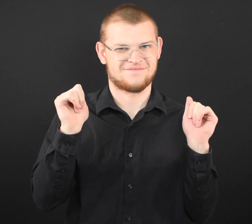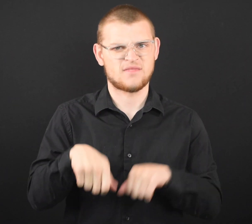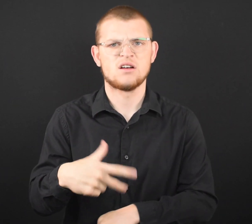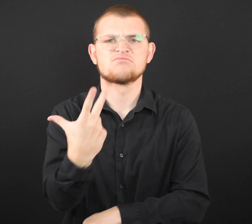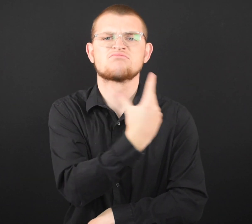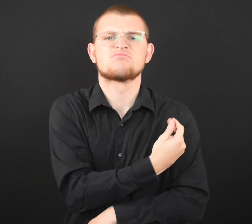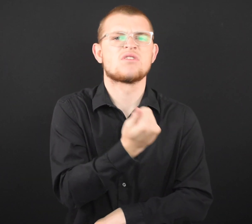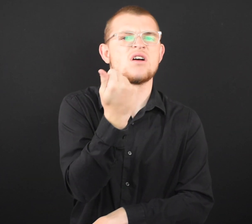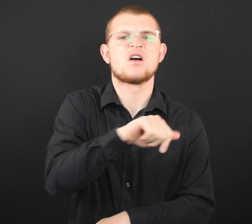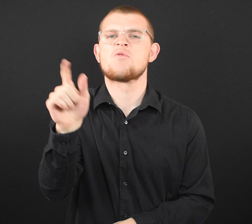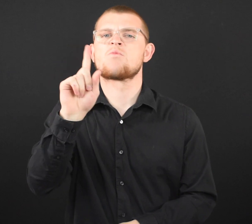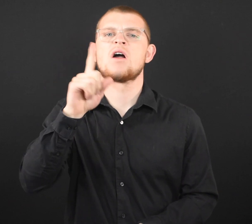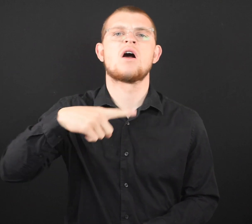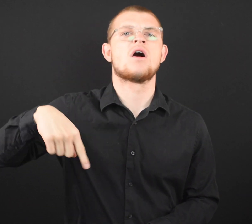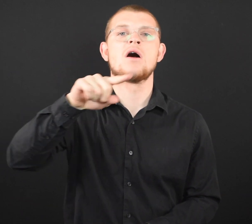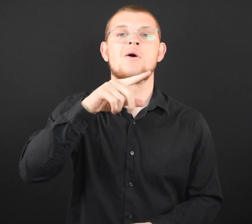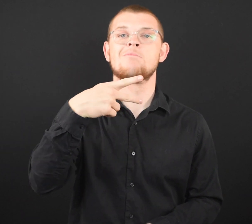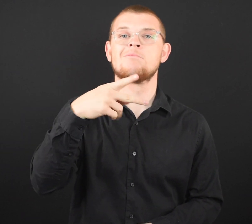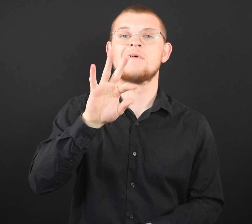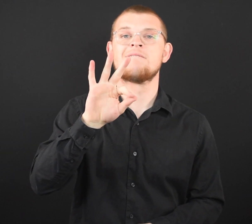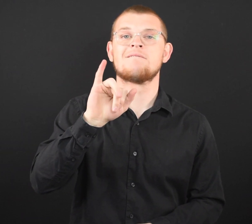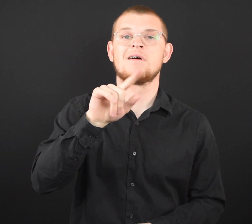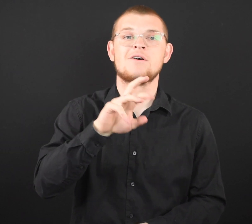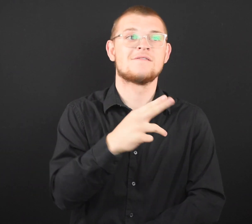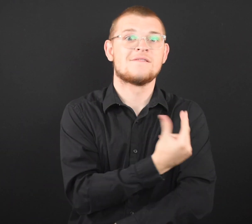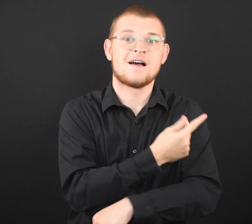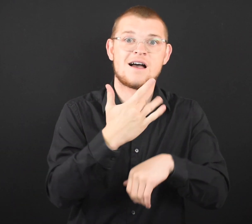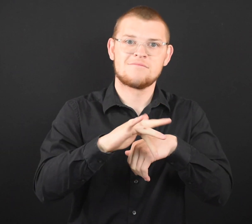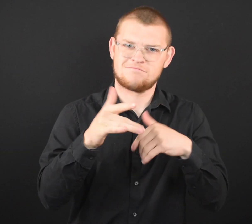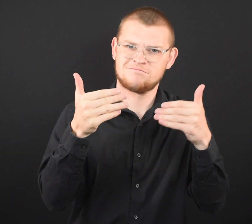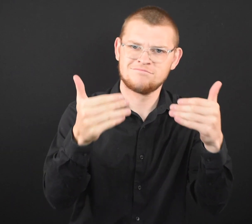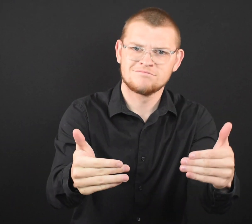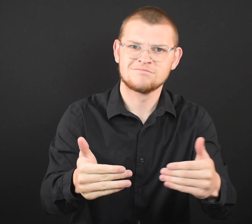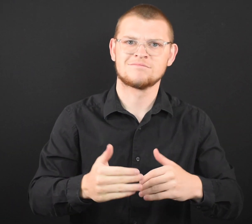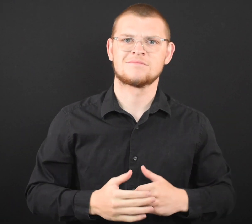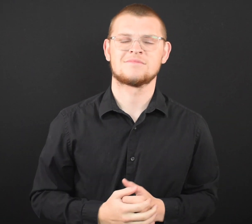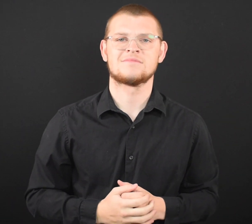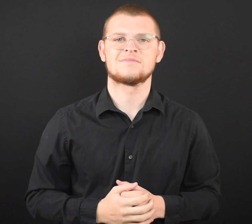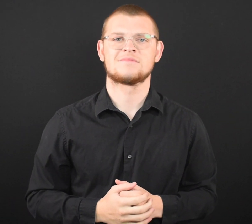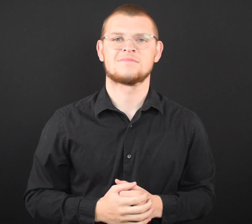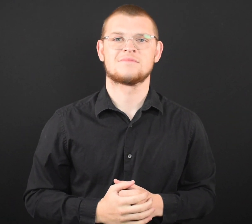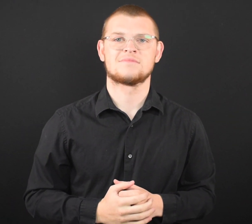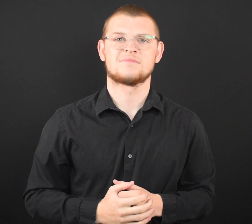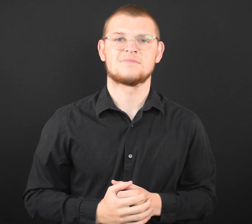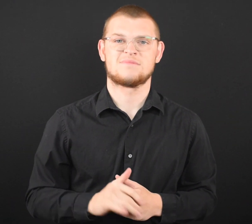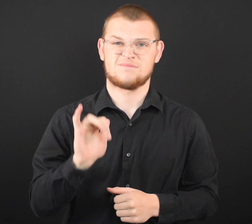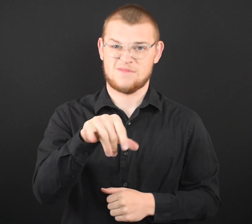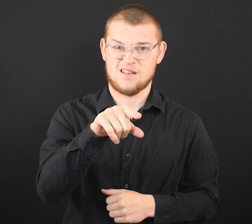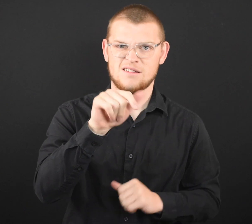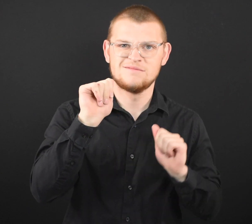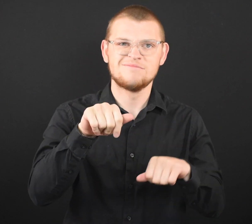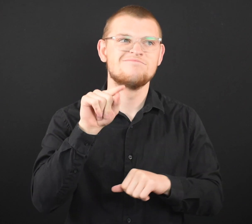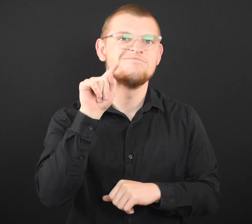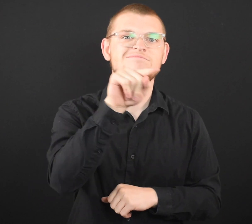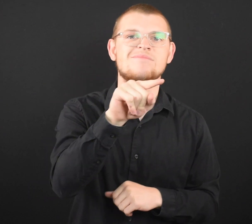to get vaccinated anywhere Pfizer vaccines are available — including their health care provider,